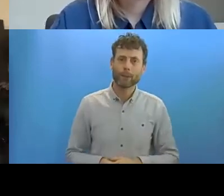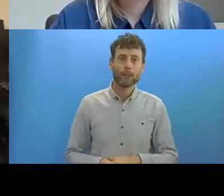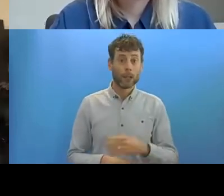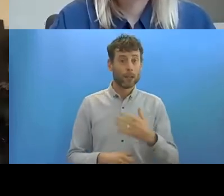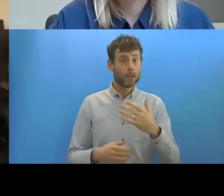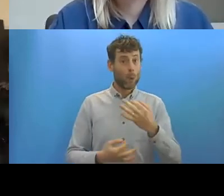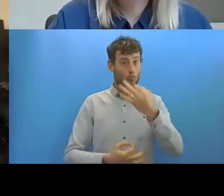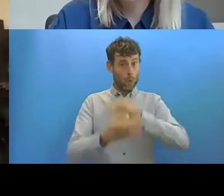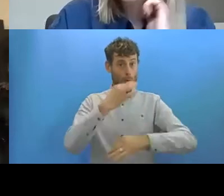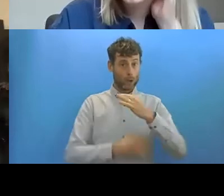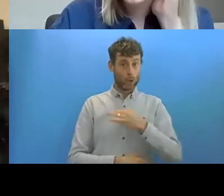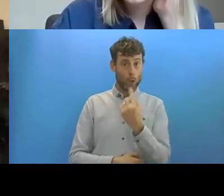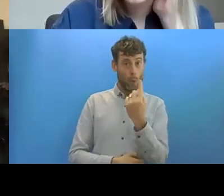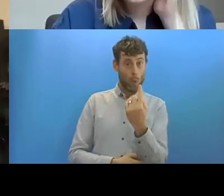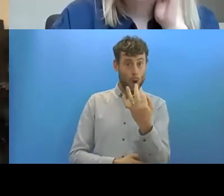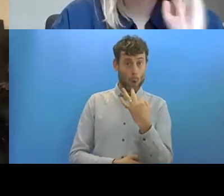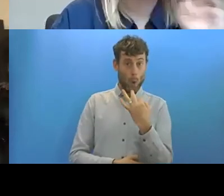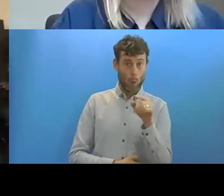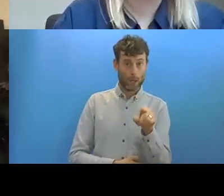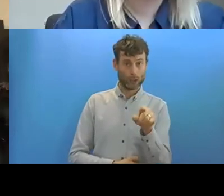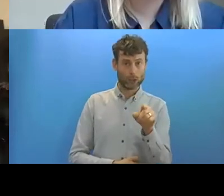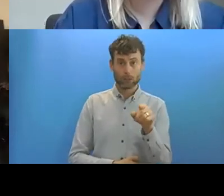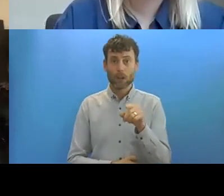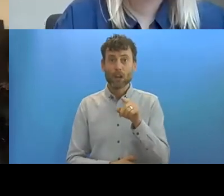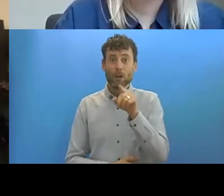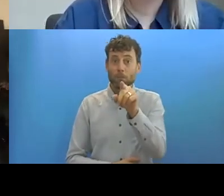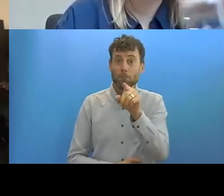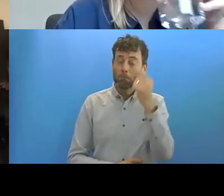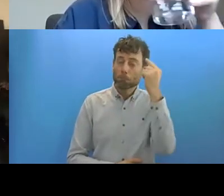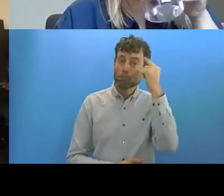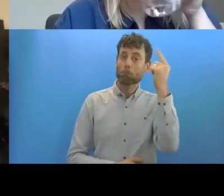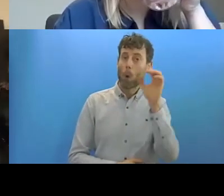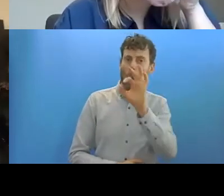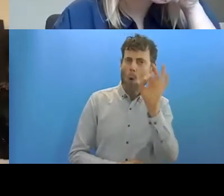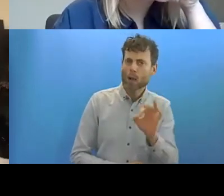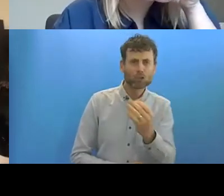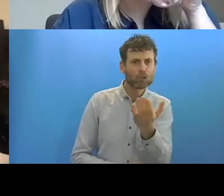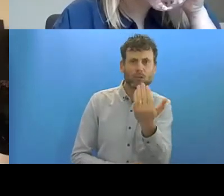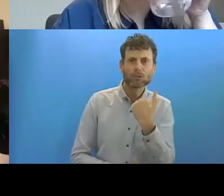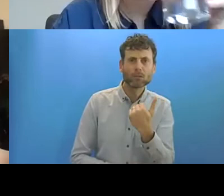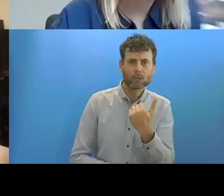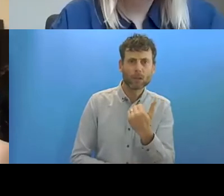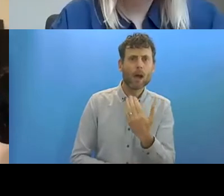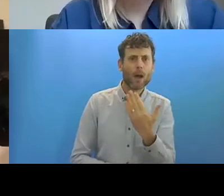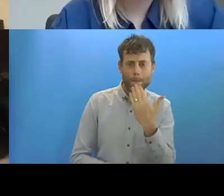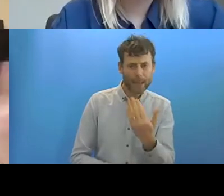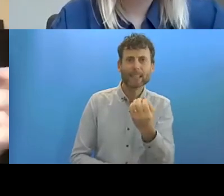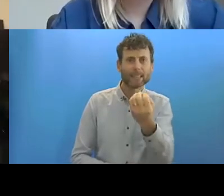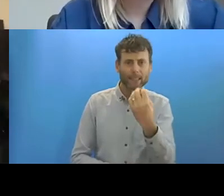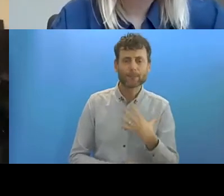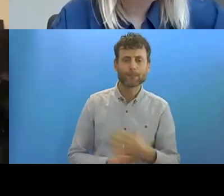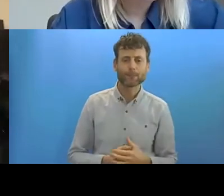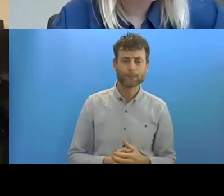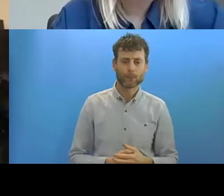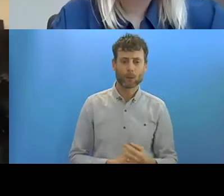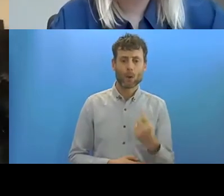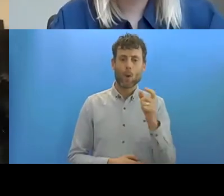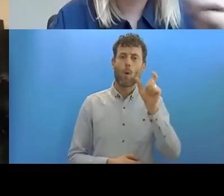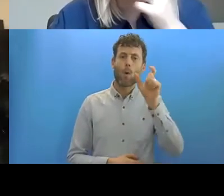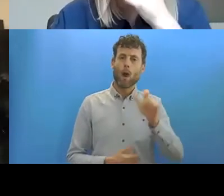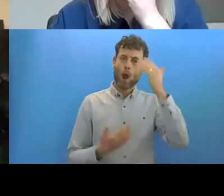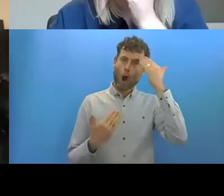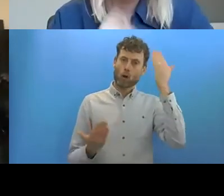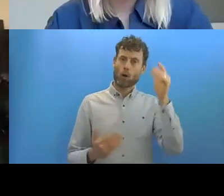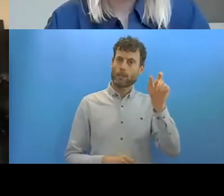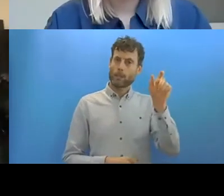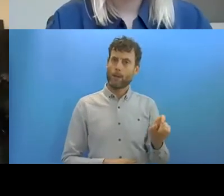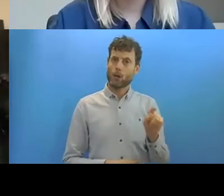to just say thank you to them as well. I wondered if we just start to take some questions, I've got one already, I think if there's any more that any of the audience have, please